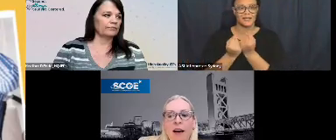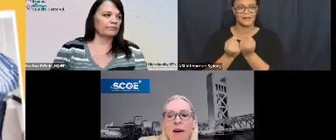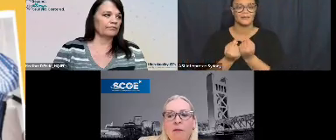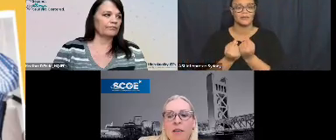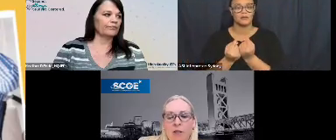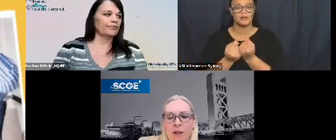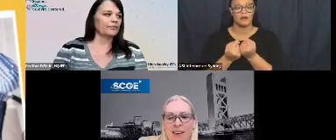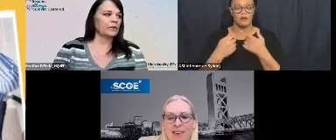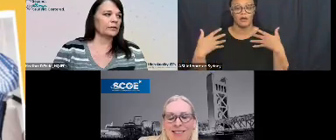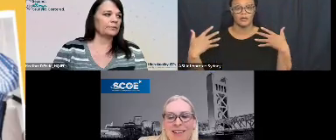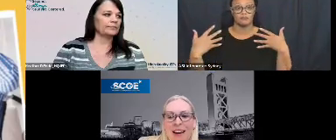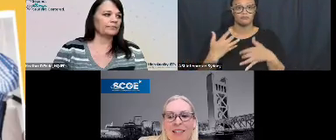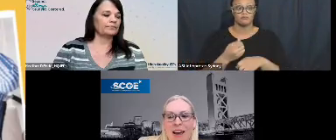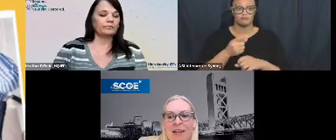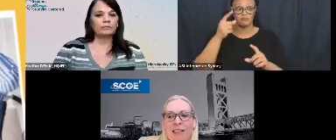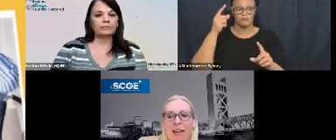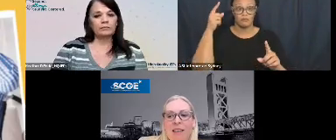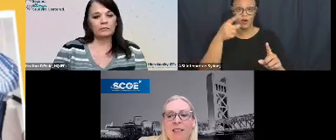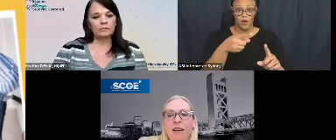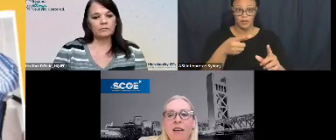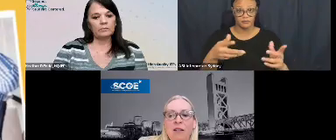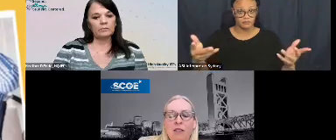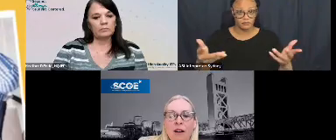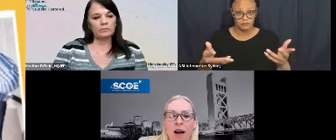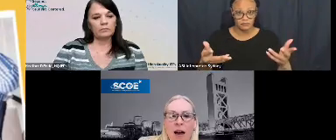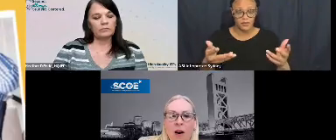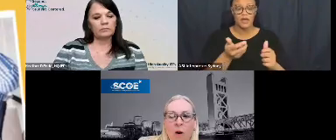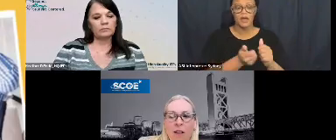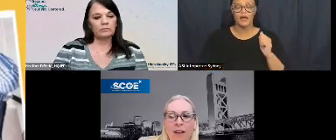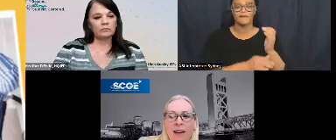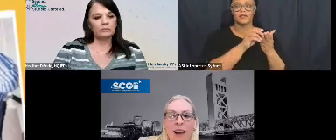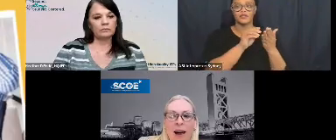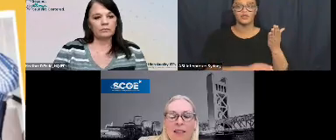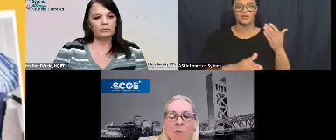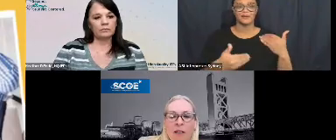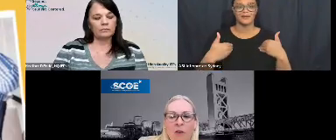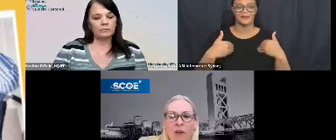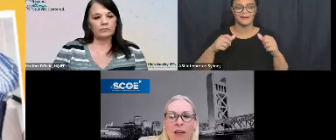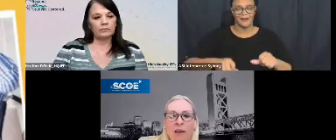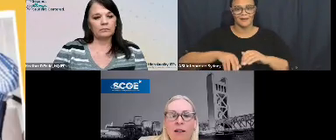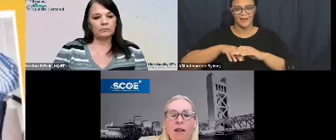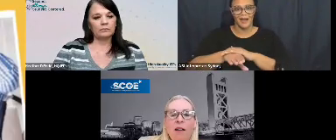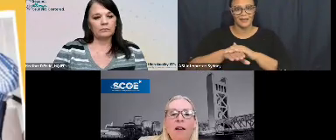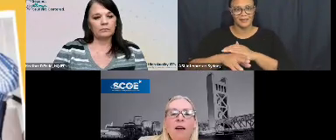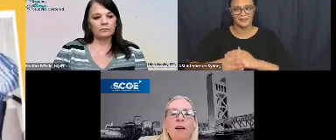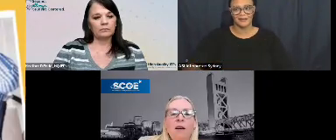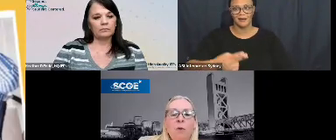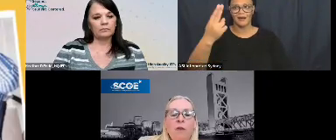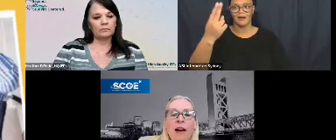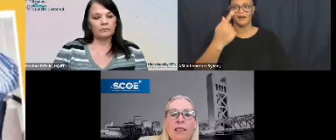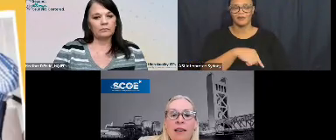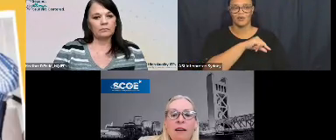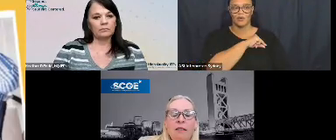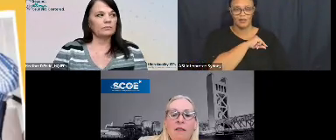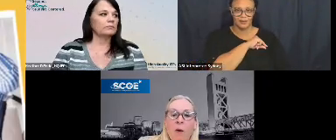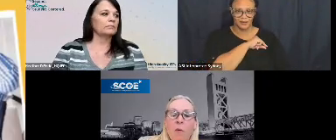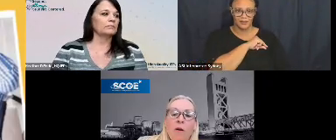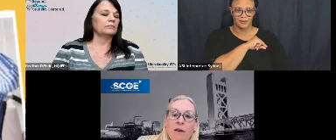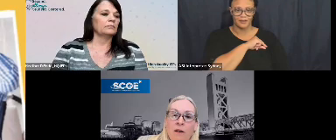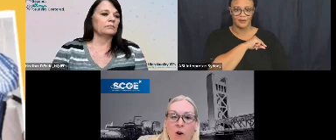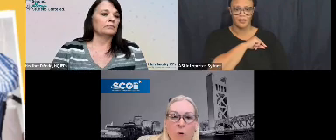that every student has access to highquality academic learning with the idea that they will